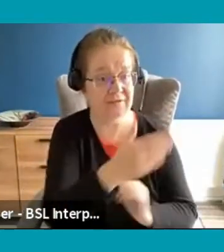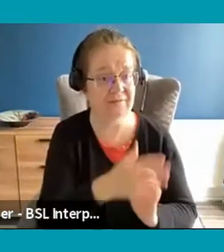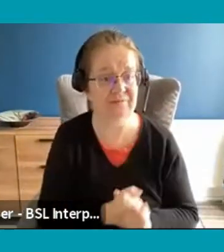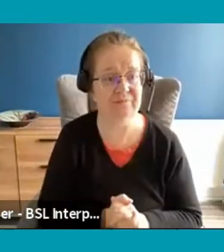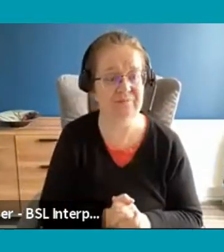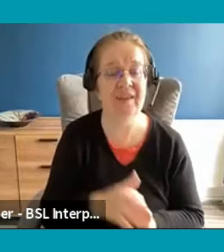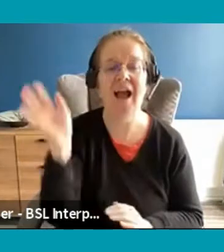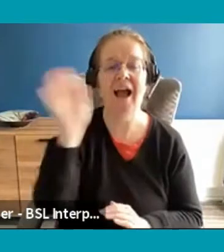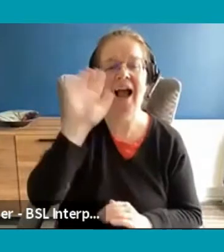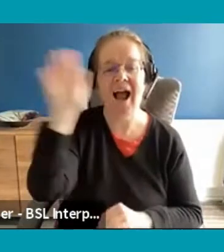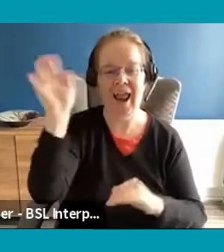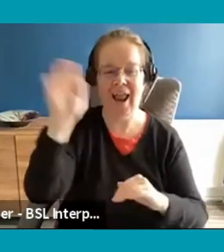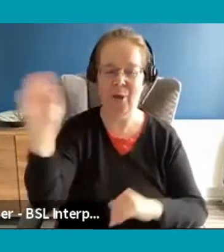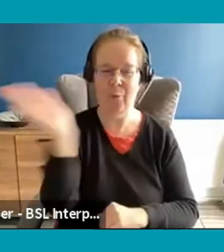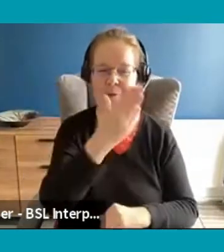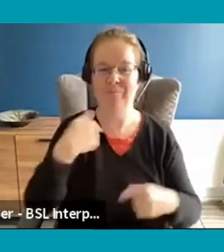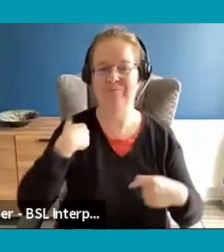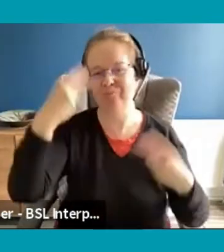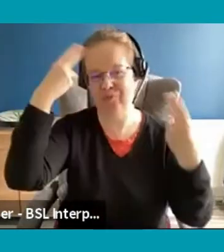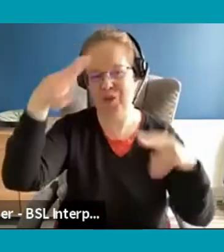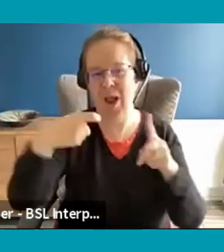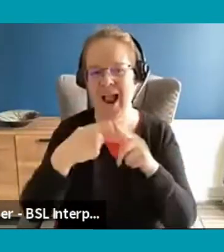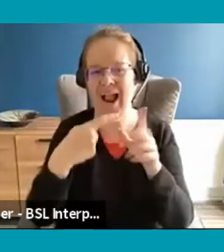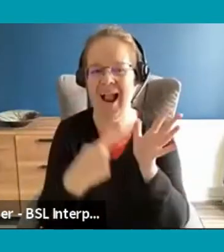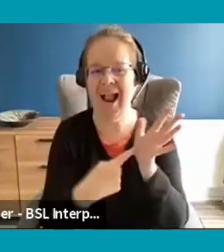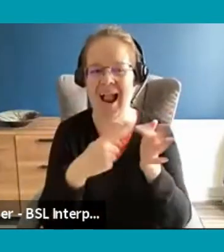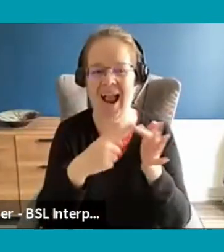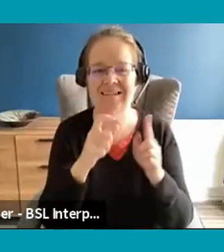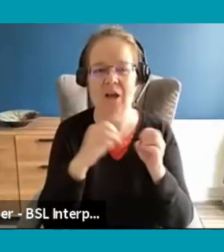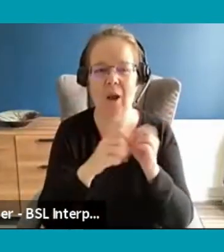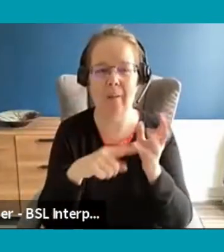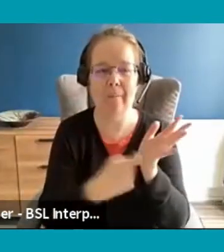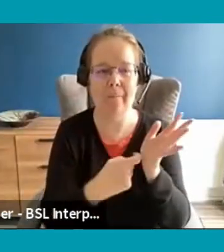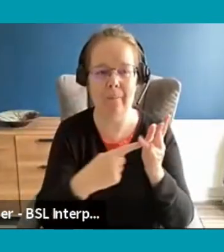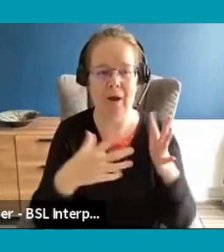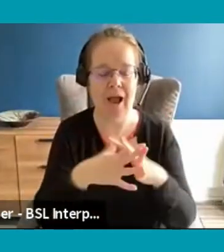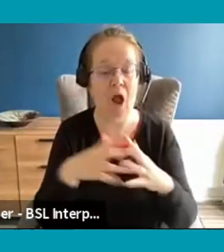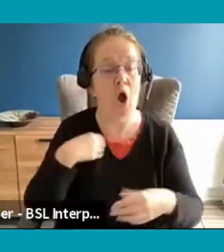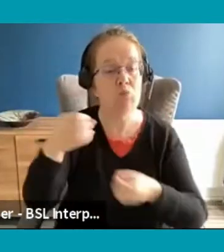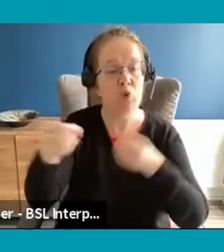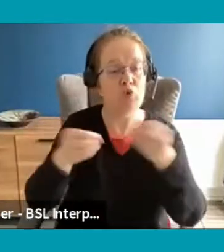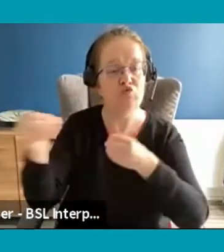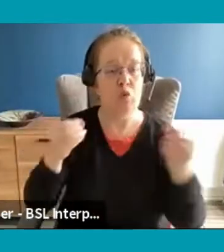Hi everyone and my name is Kate Burrows. I work for as a recruitment manager for the DPD group.